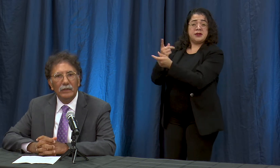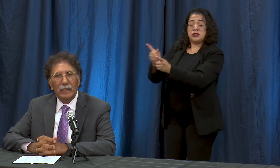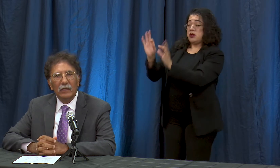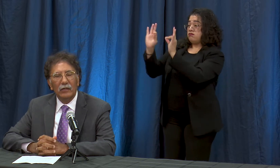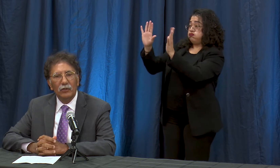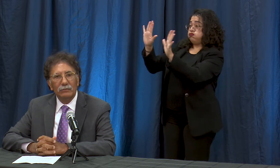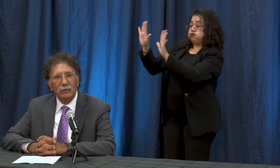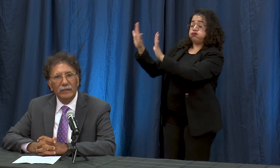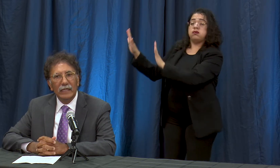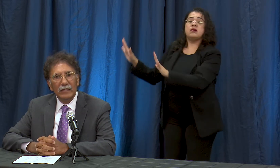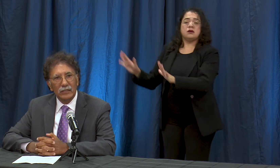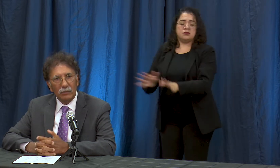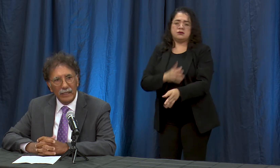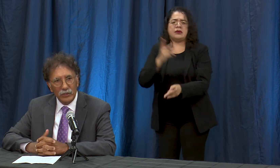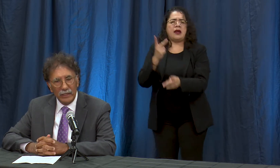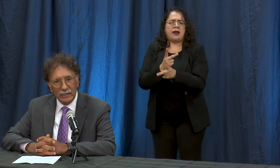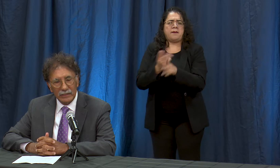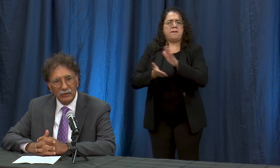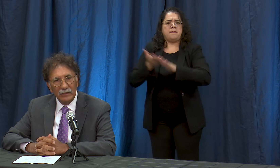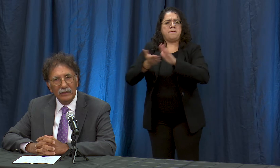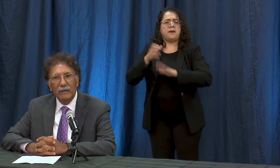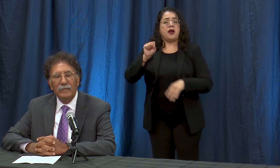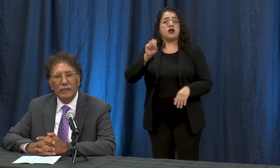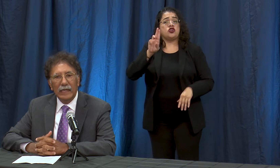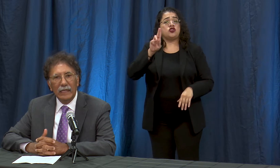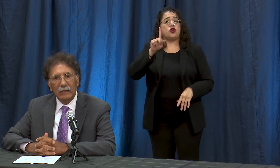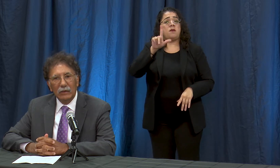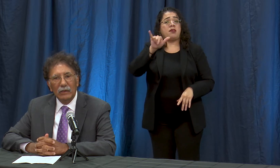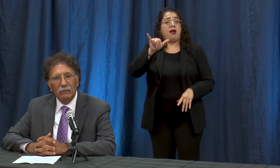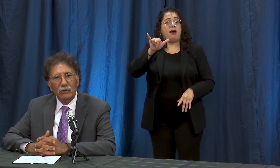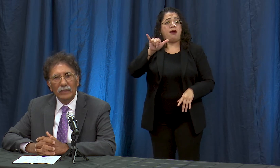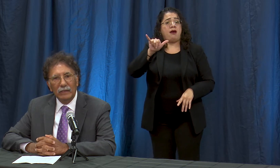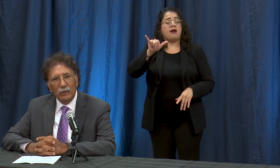that cargo is moving and the supply chain is healthy and moving in a way